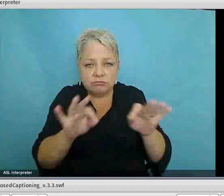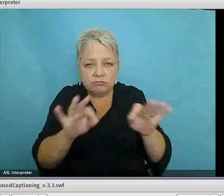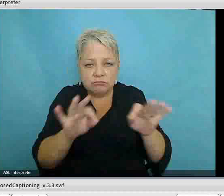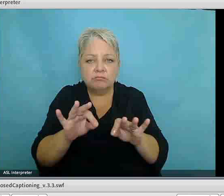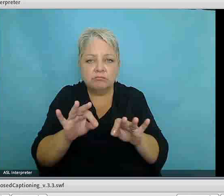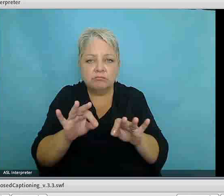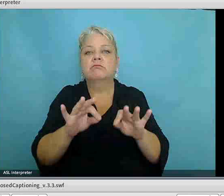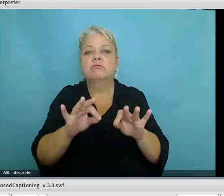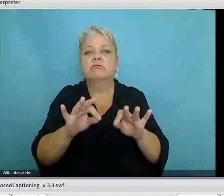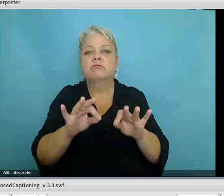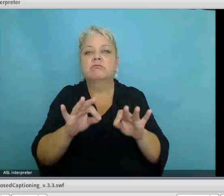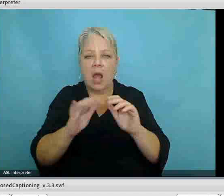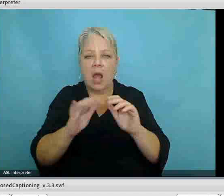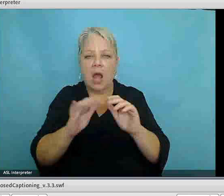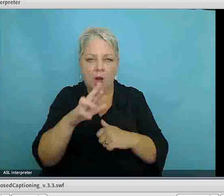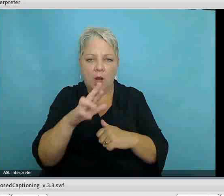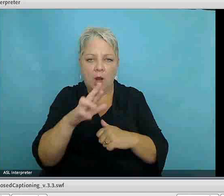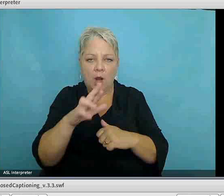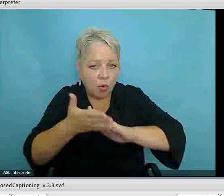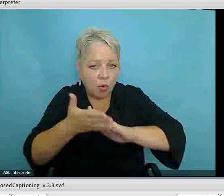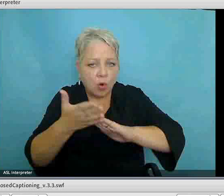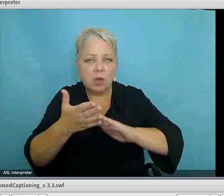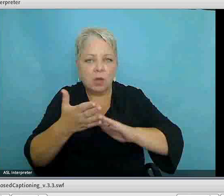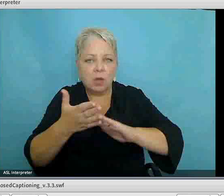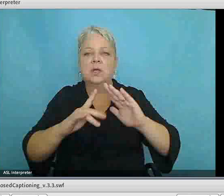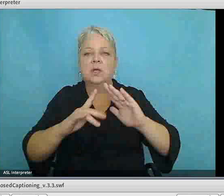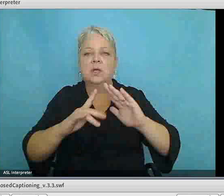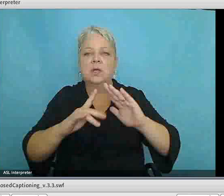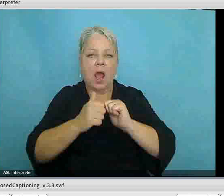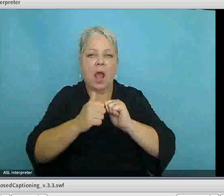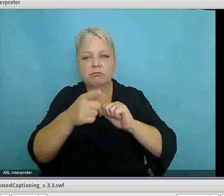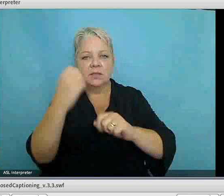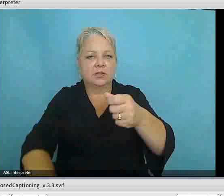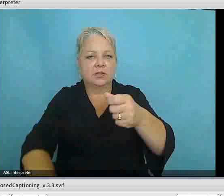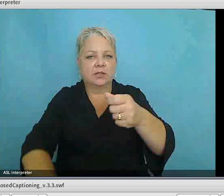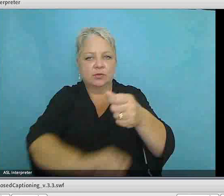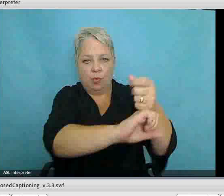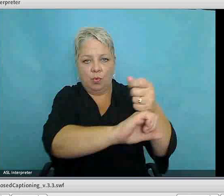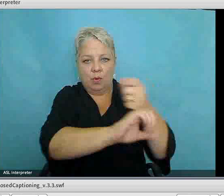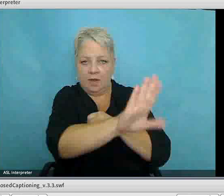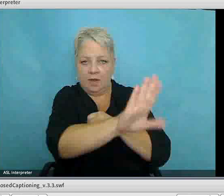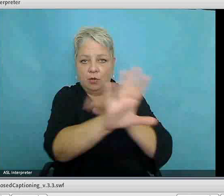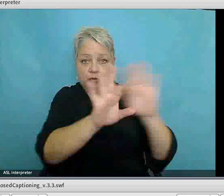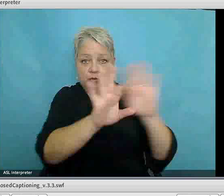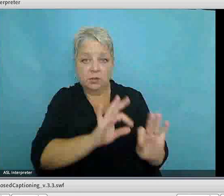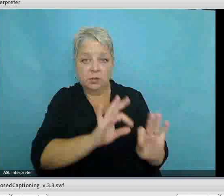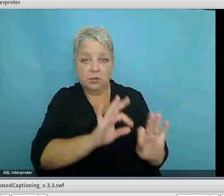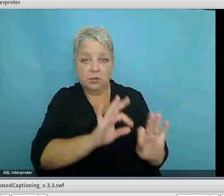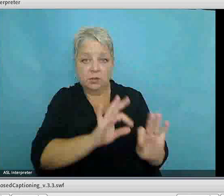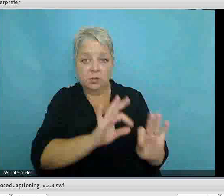Are there rates of reimbursement set for LTS coordinators?